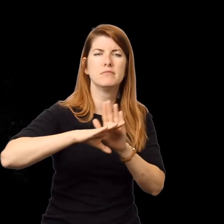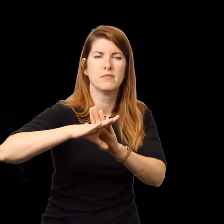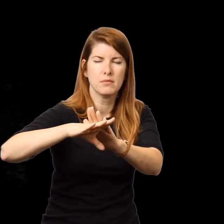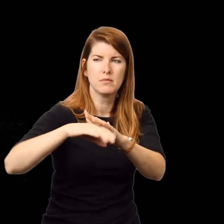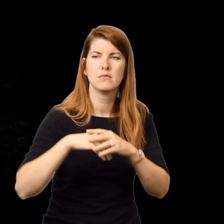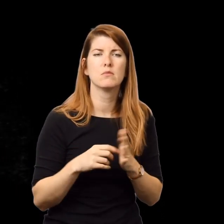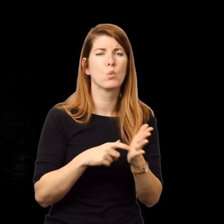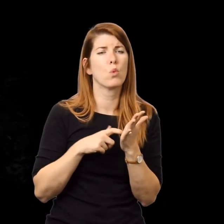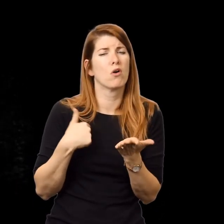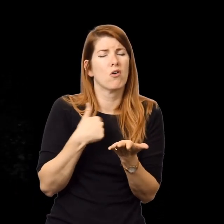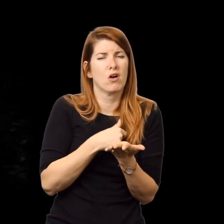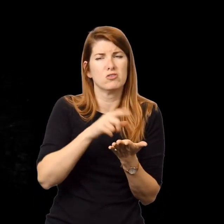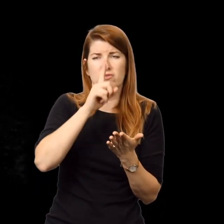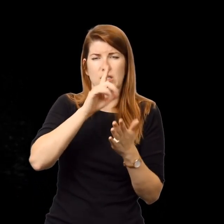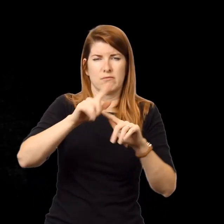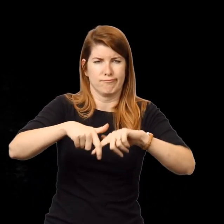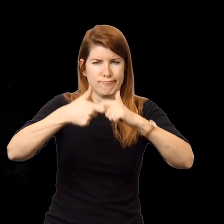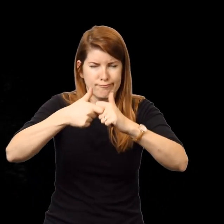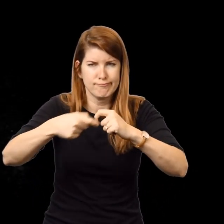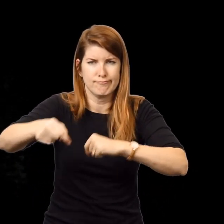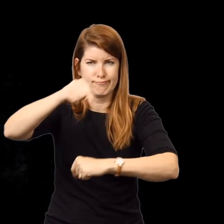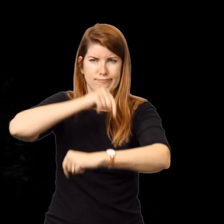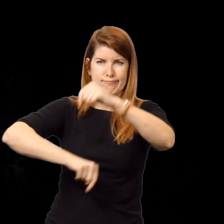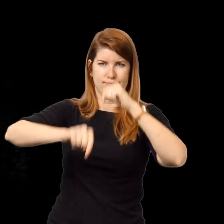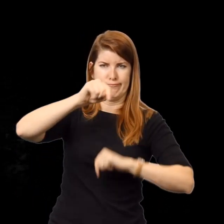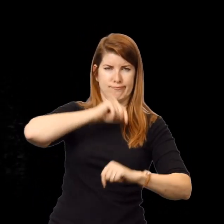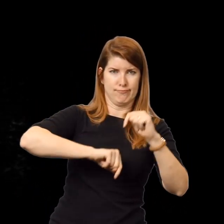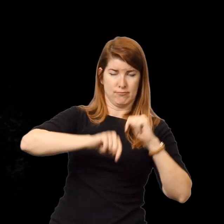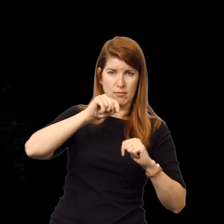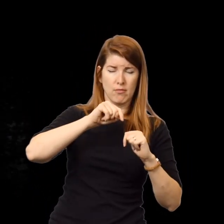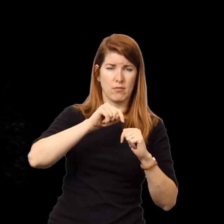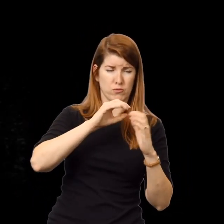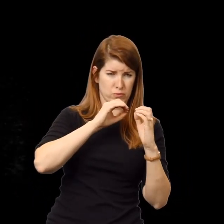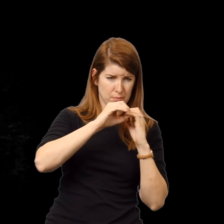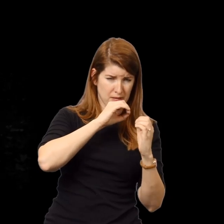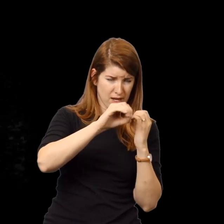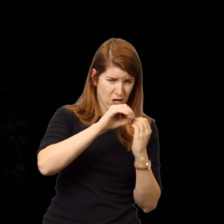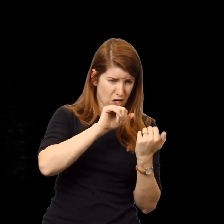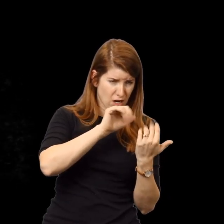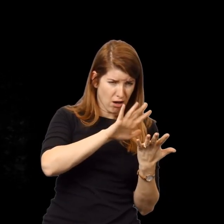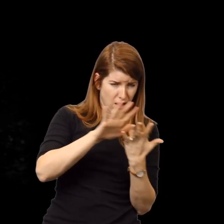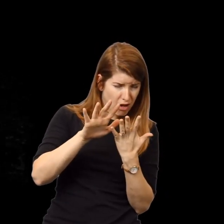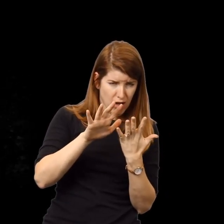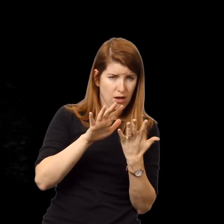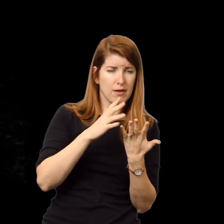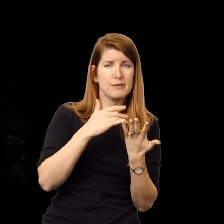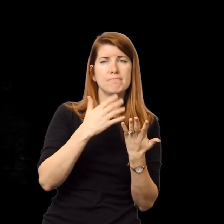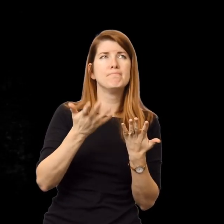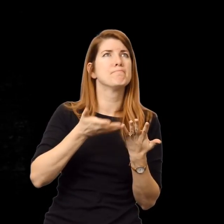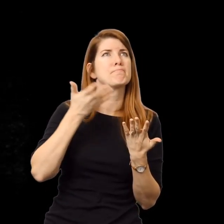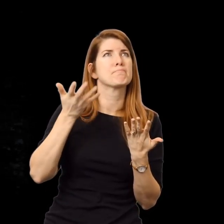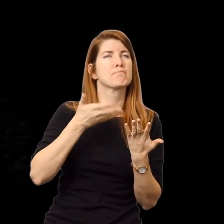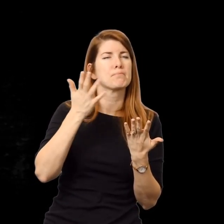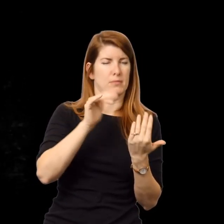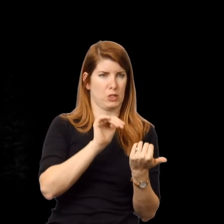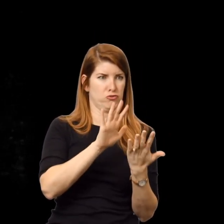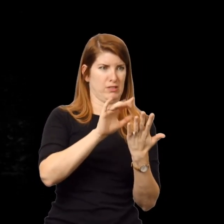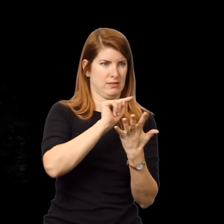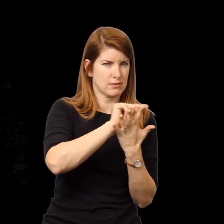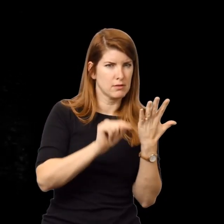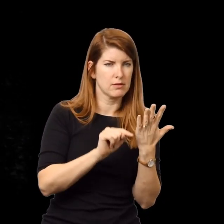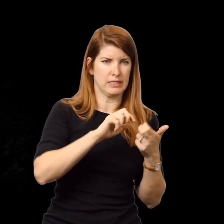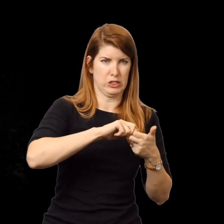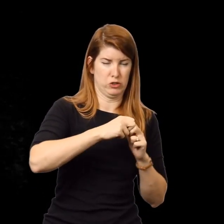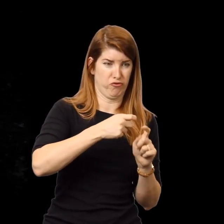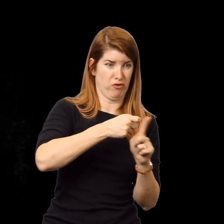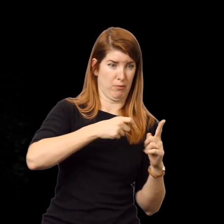and it requires us to really back up and work on repairing or addressing the issues